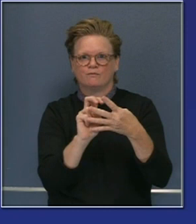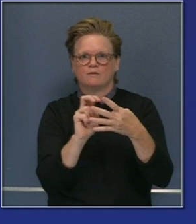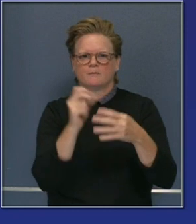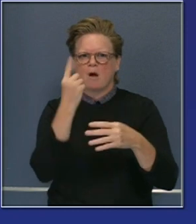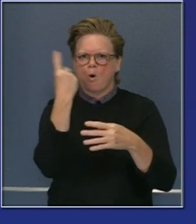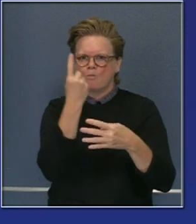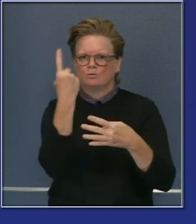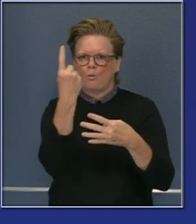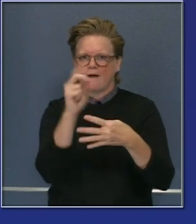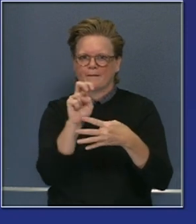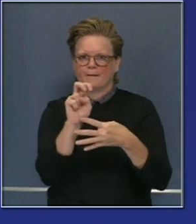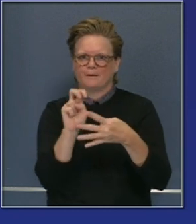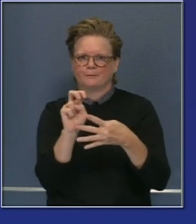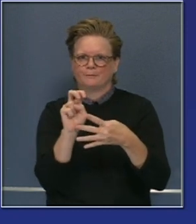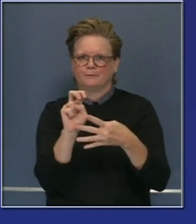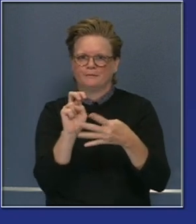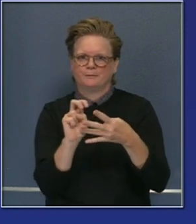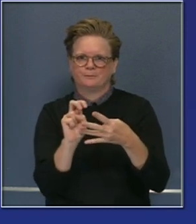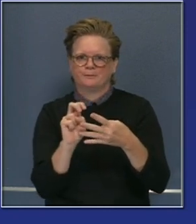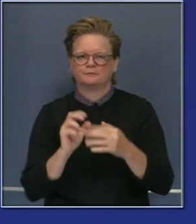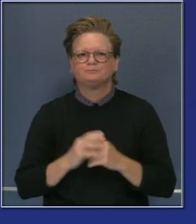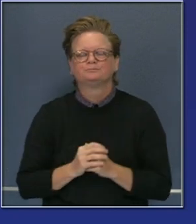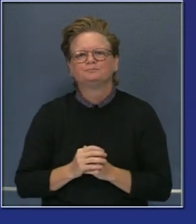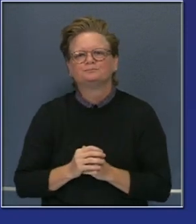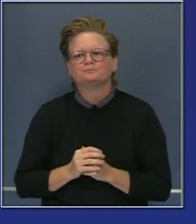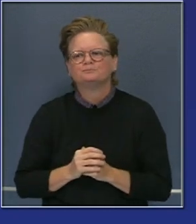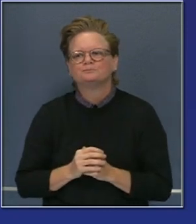INTO A DIFFERENT MINDSET IN TERMS OF HOW WE CAN APPROACH A